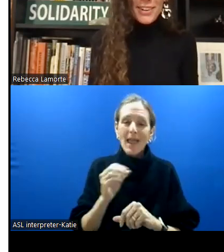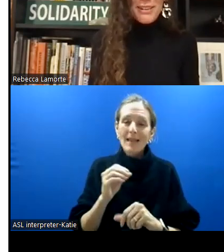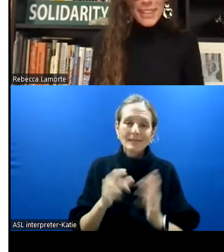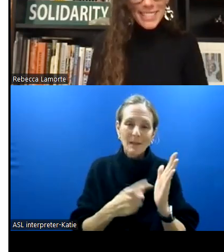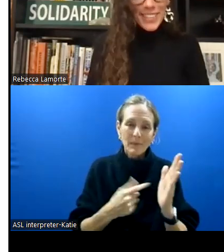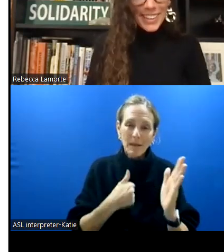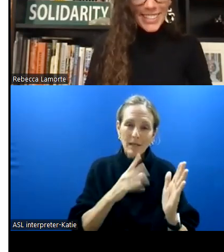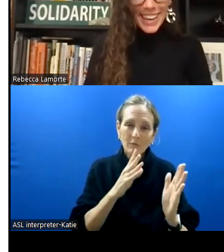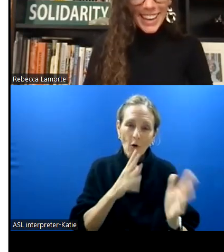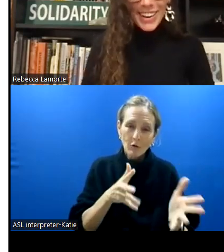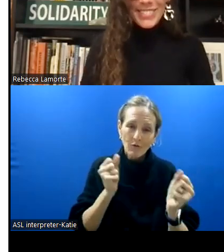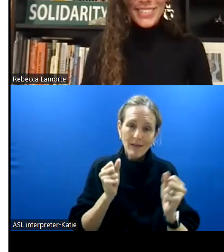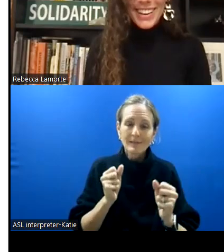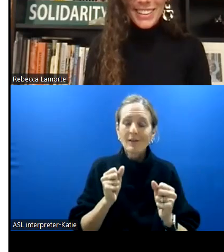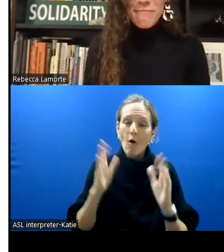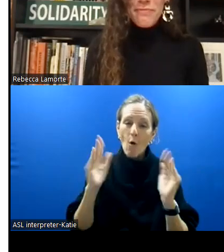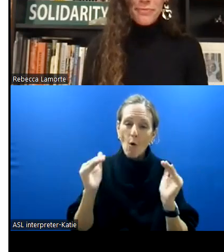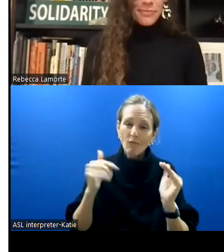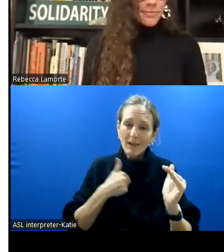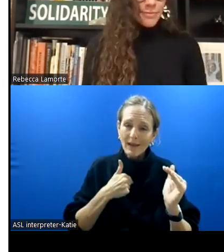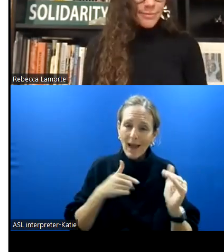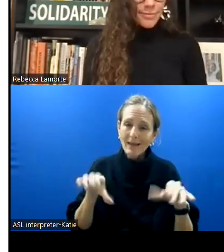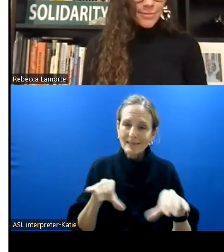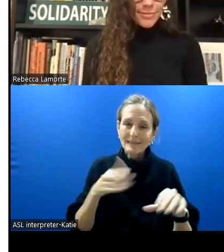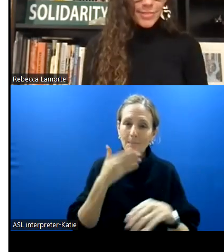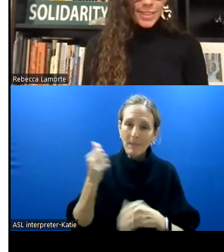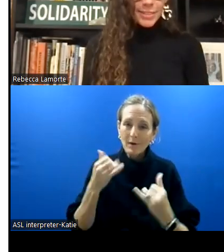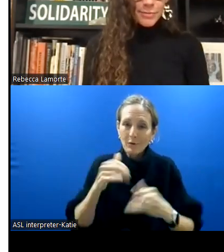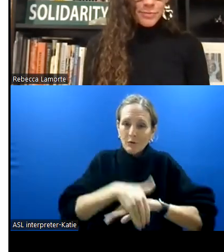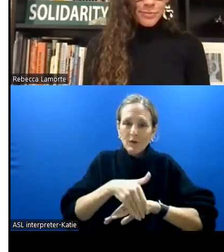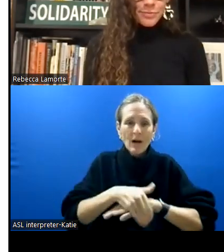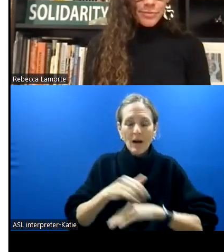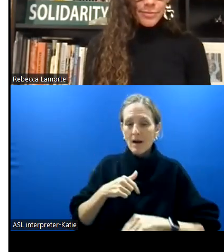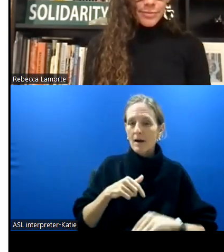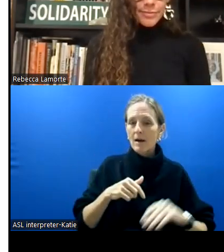so I hope I did better tonight for everyone. I do see a question here.